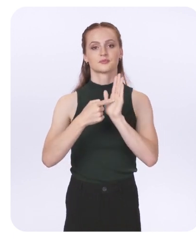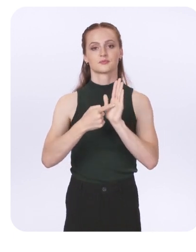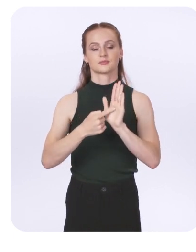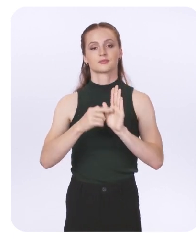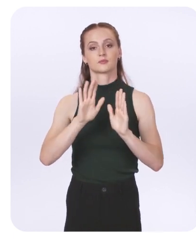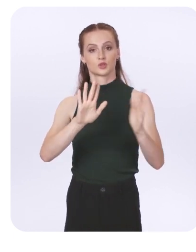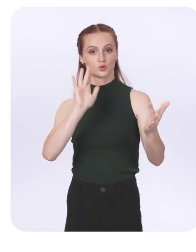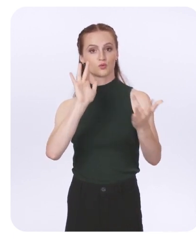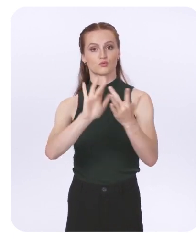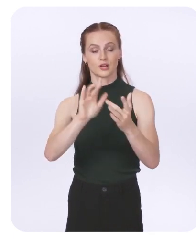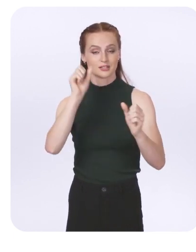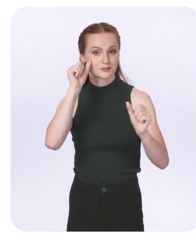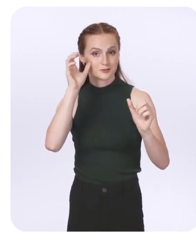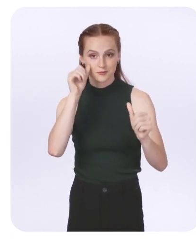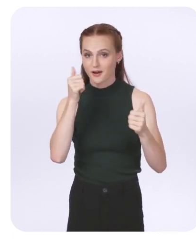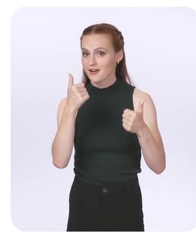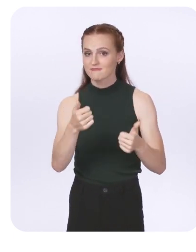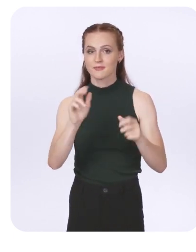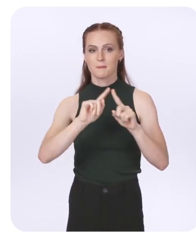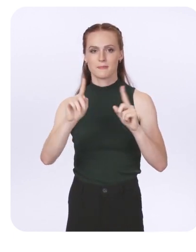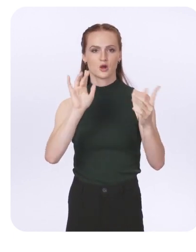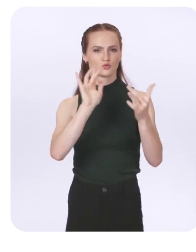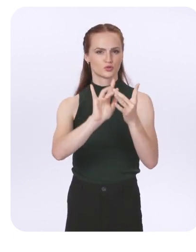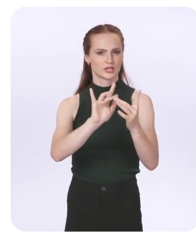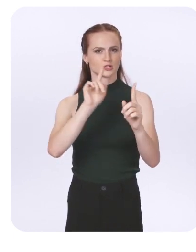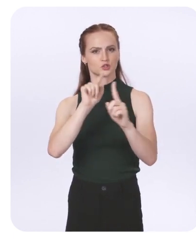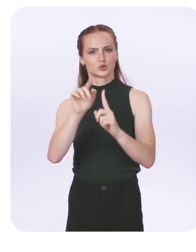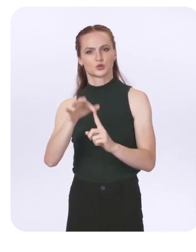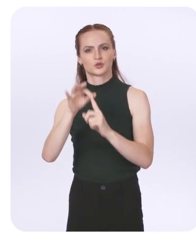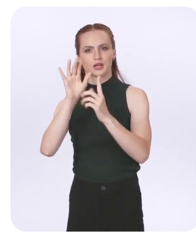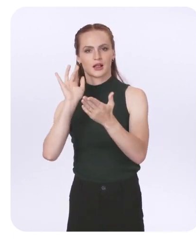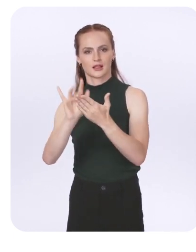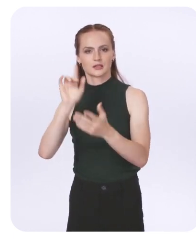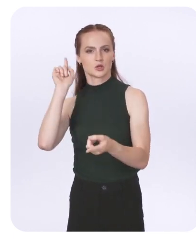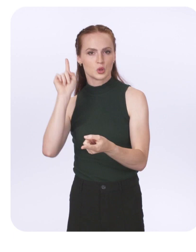as primary asset for store discovery, and that it is measurable,